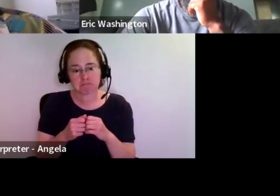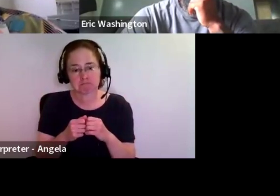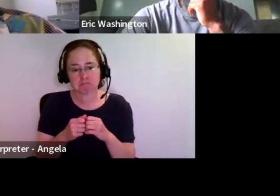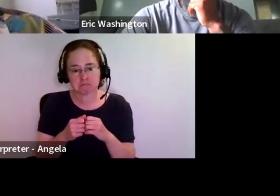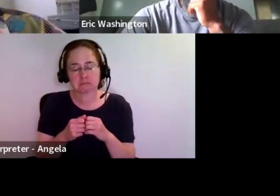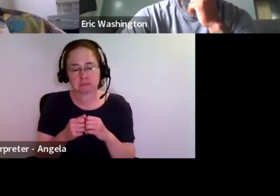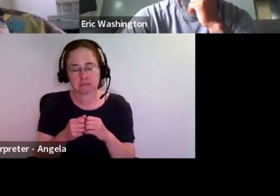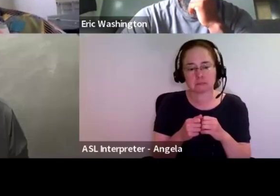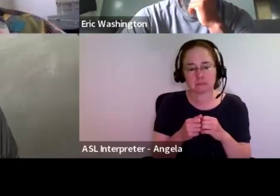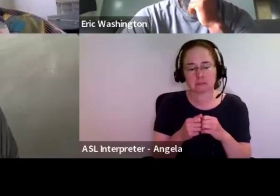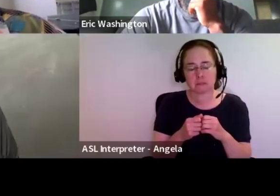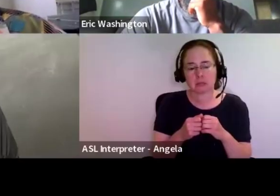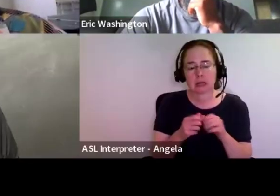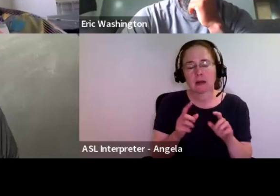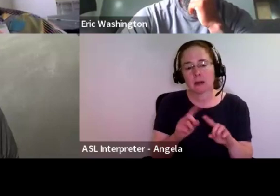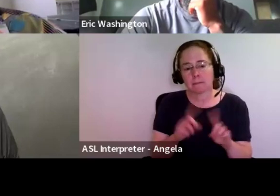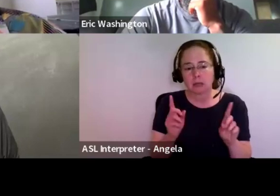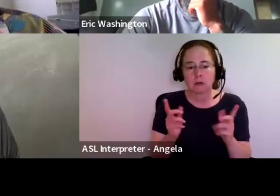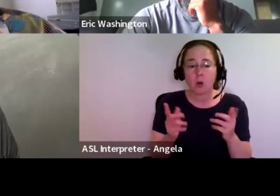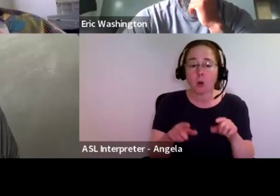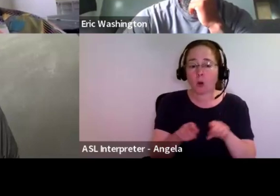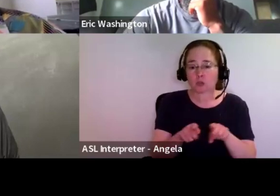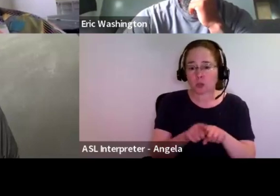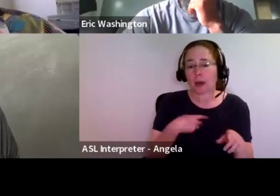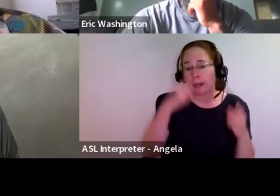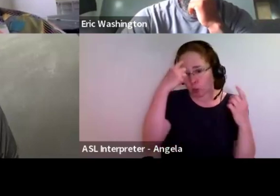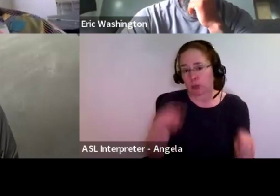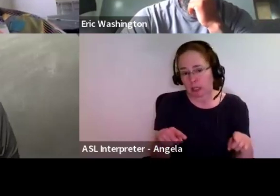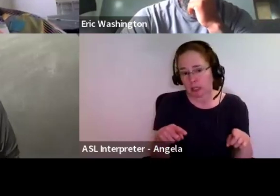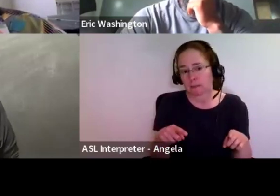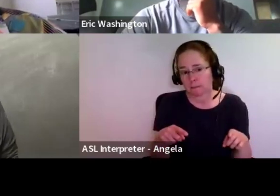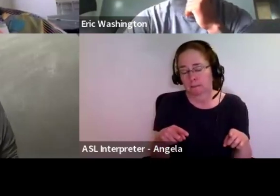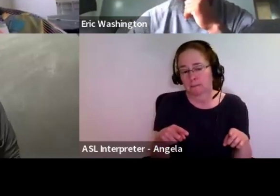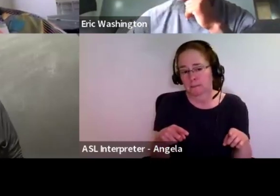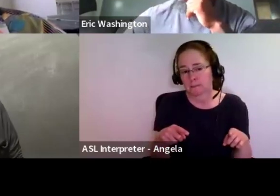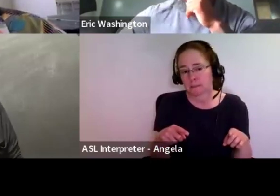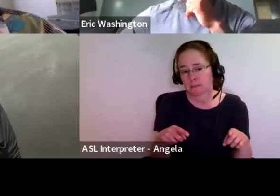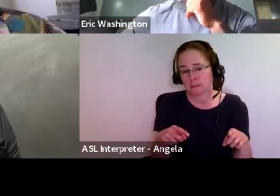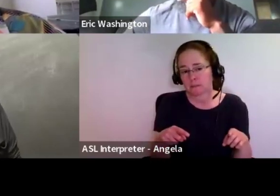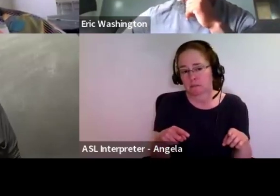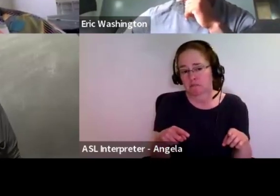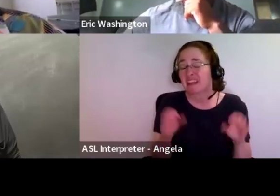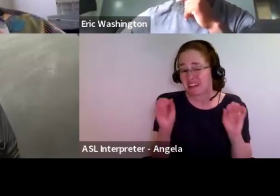know, but I also agree that, you know, it can be exhausted, too,